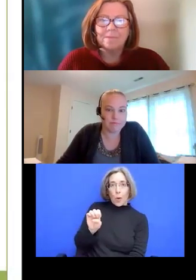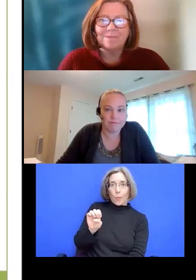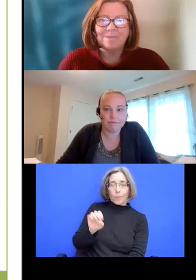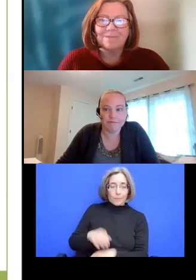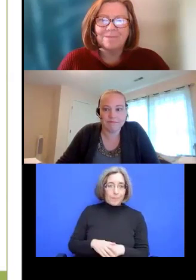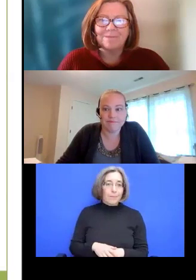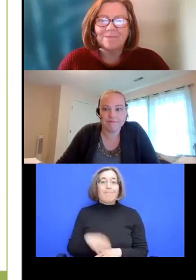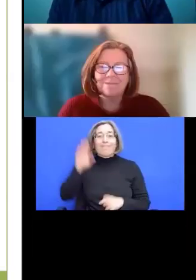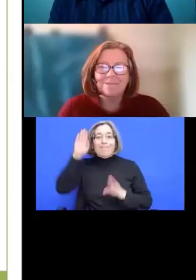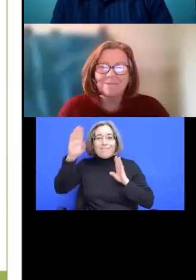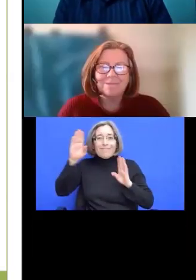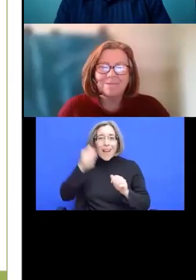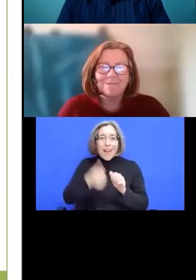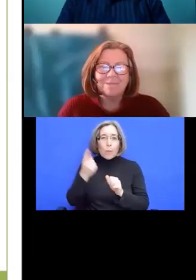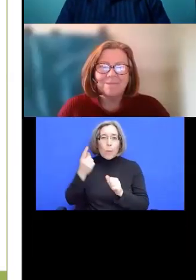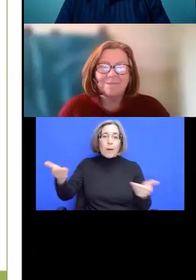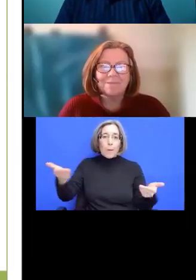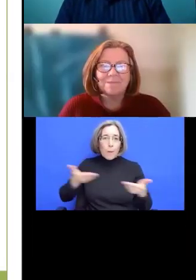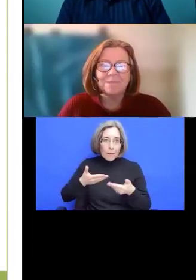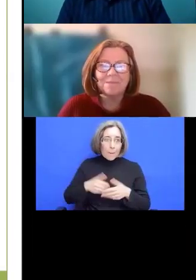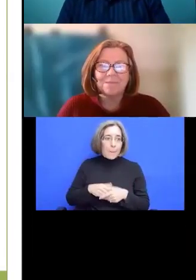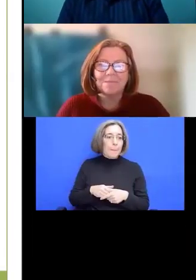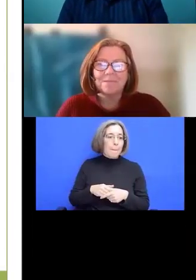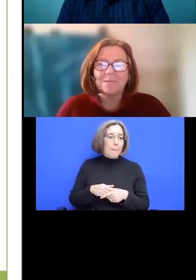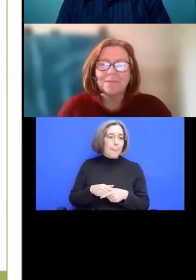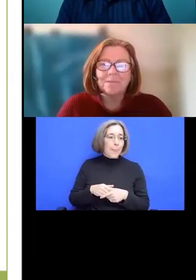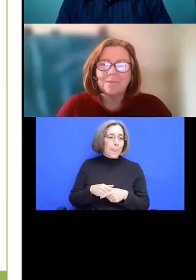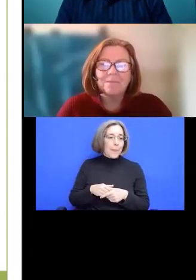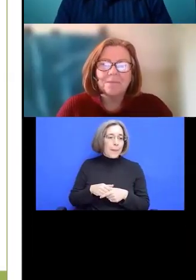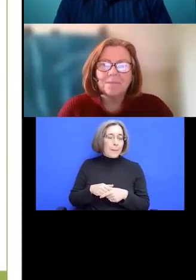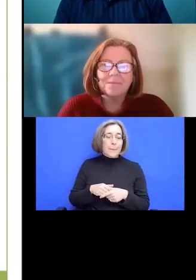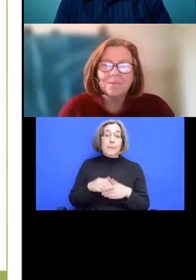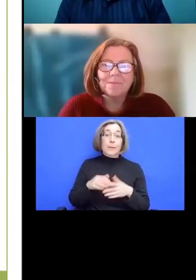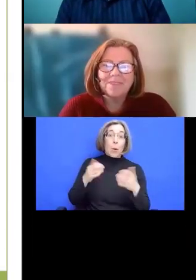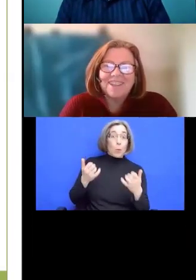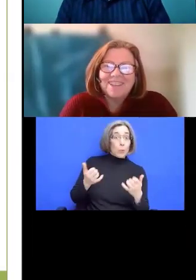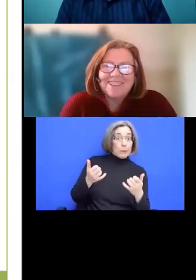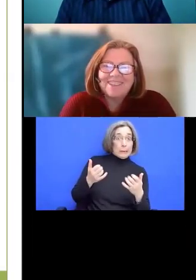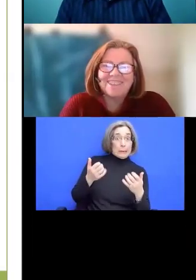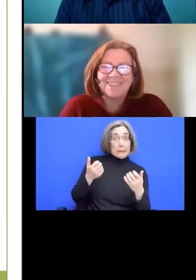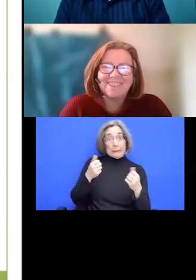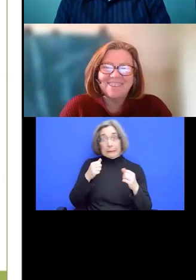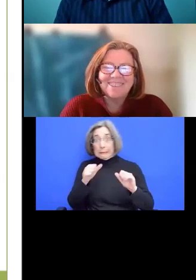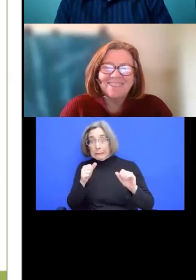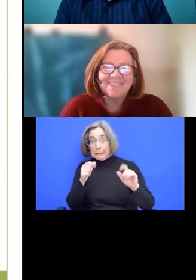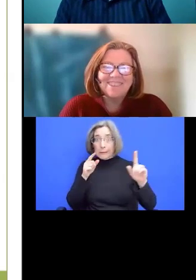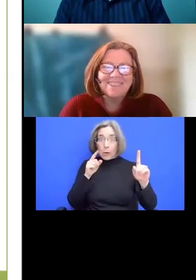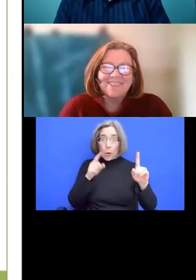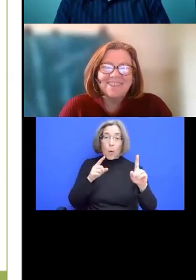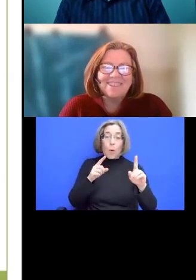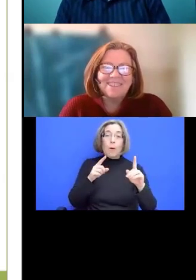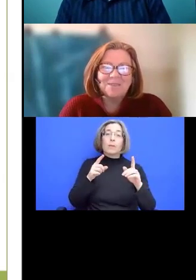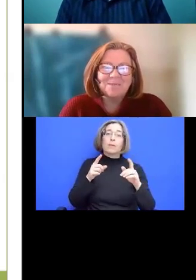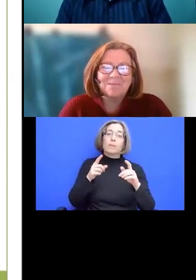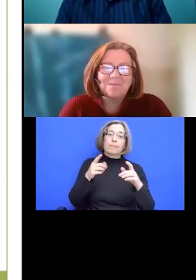Joe Schumaker: Hey, everybody. Welcome. This is what we're going to attempt to do is we're going to start with a quick eRA Commons overview,